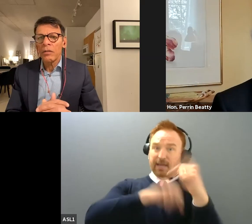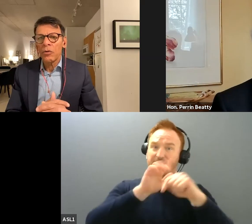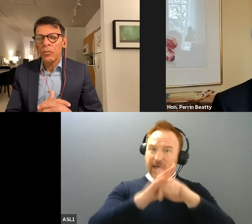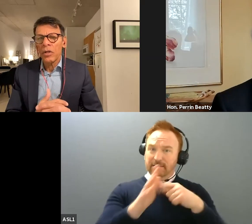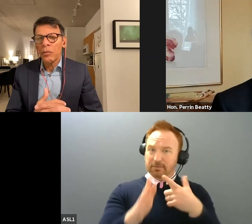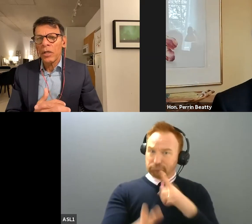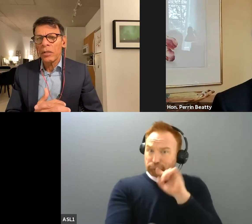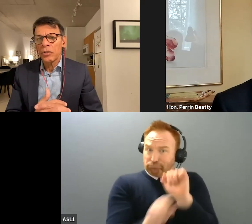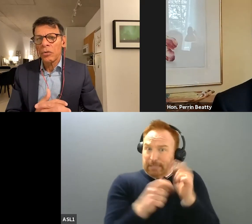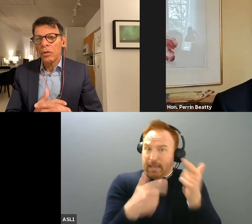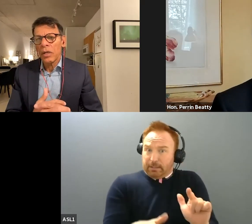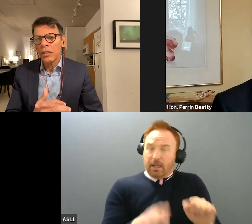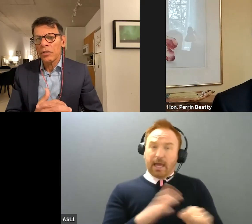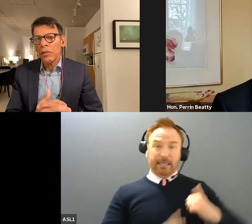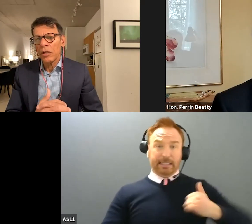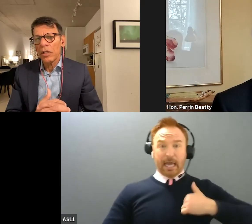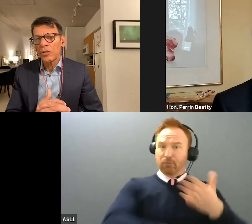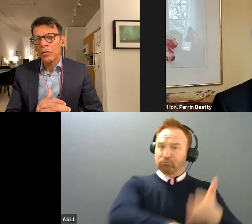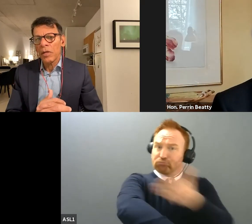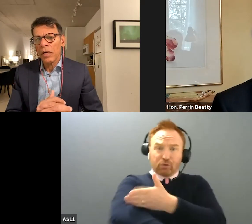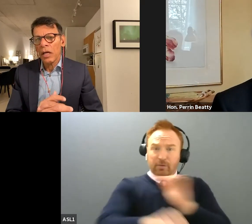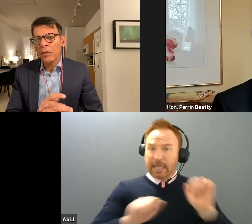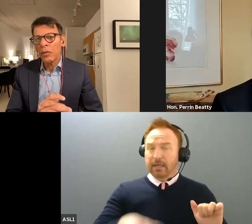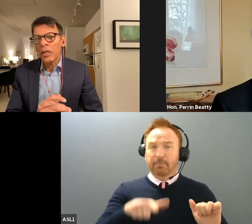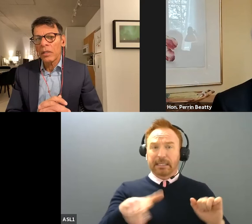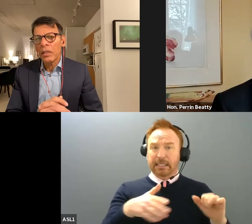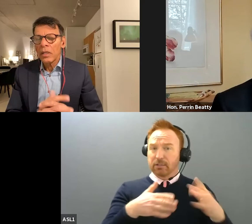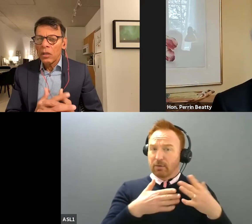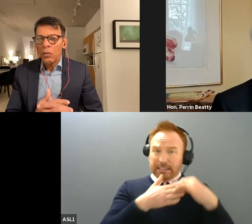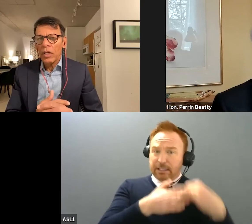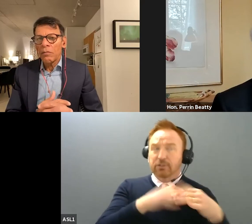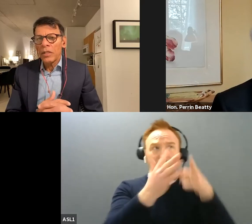And more importantly, we can show extremely good leadership by collaborating with government in a